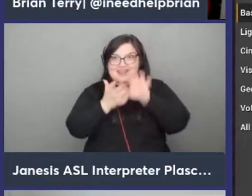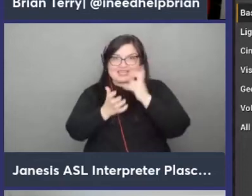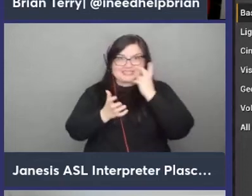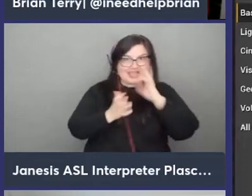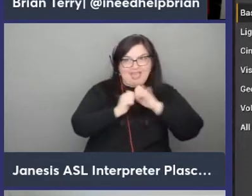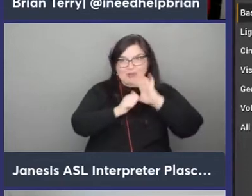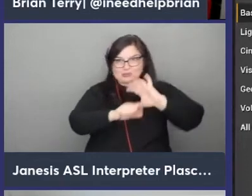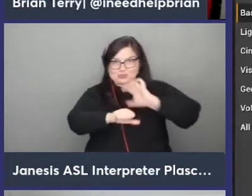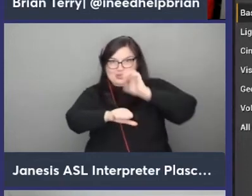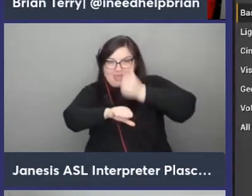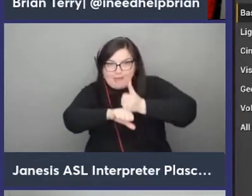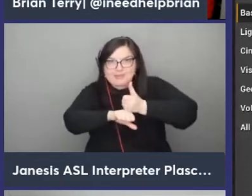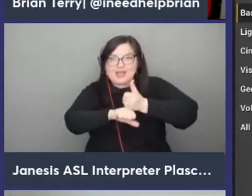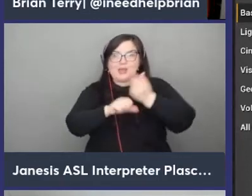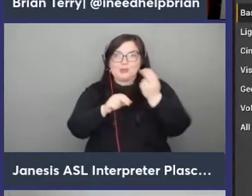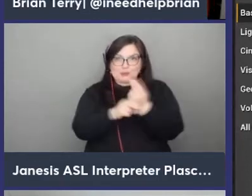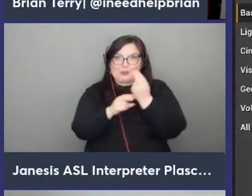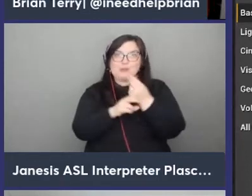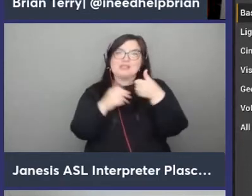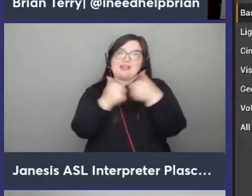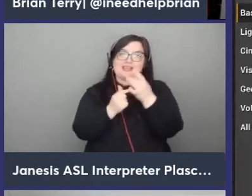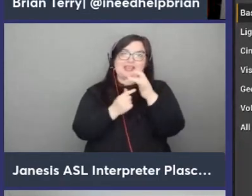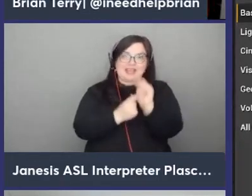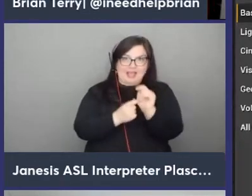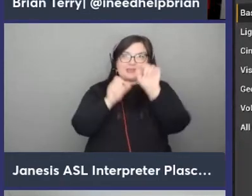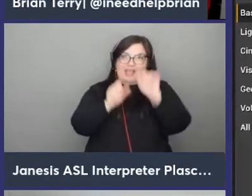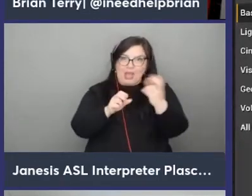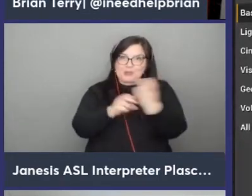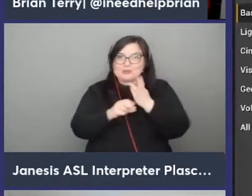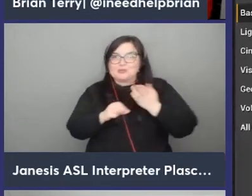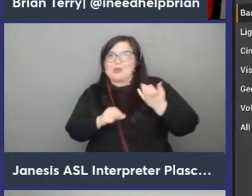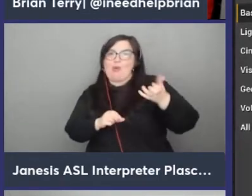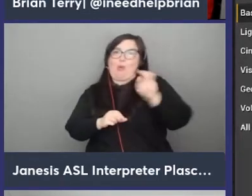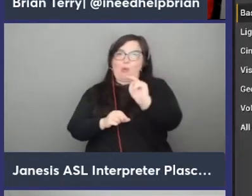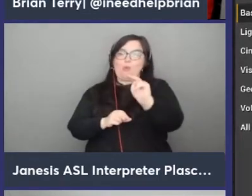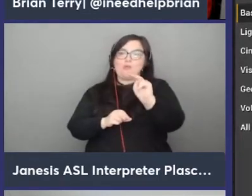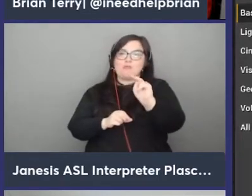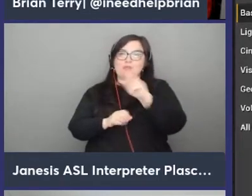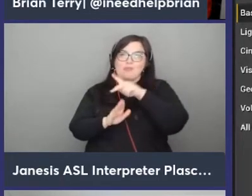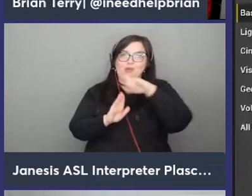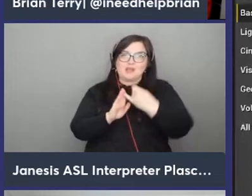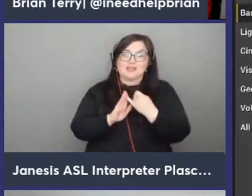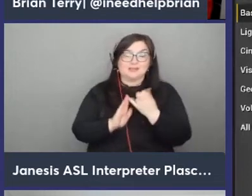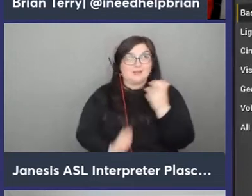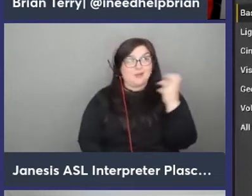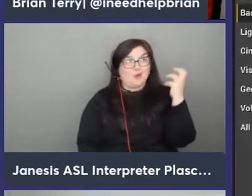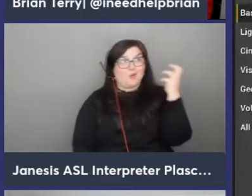using GameKit and use that in their own project. Wow, that's really cool.